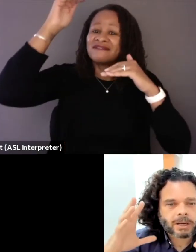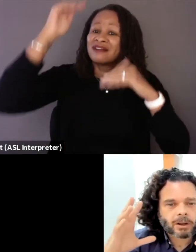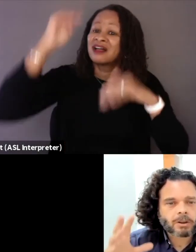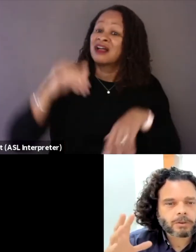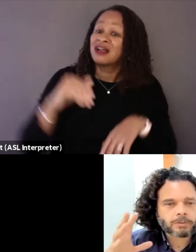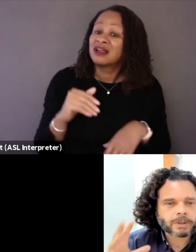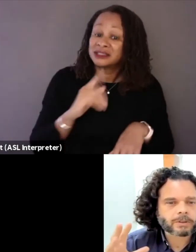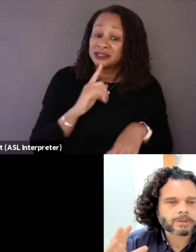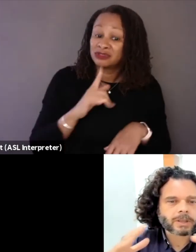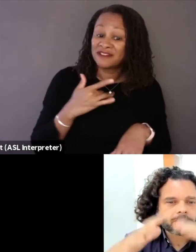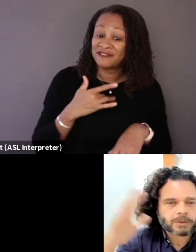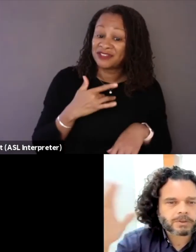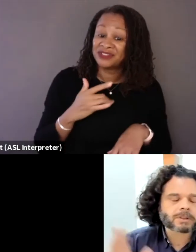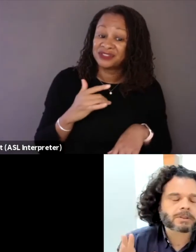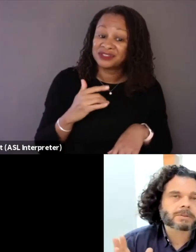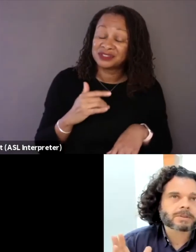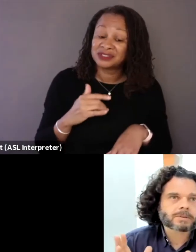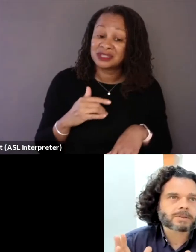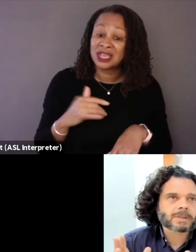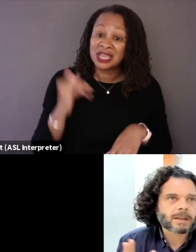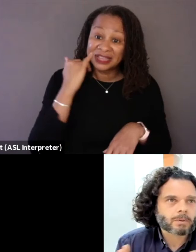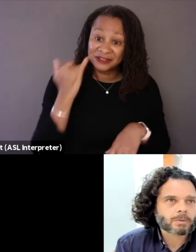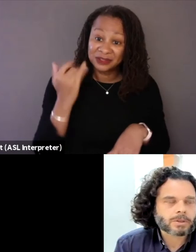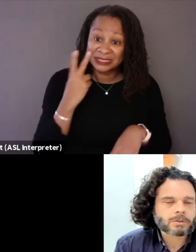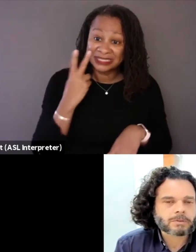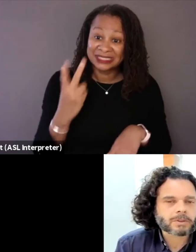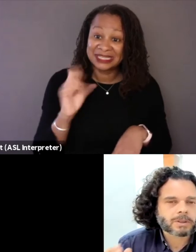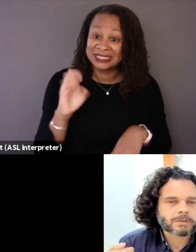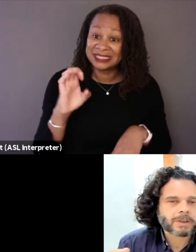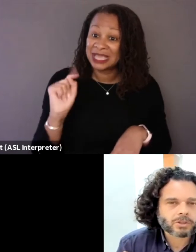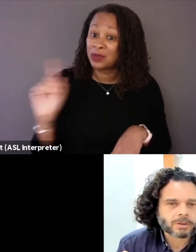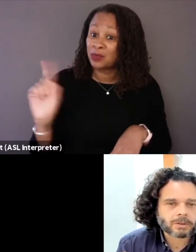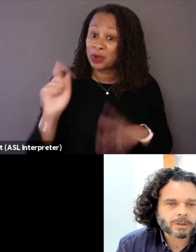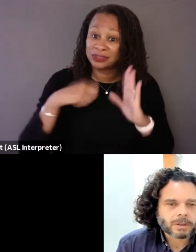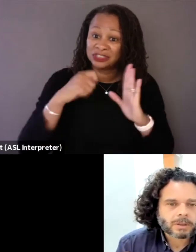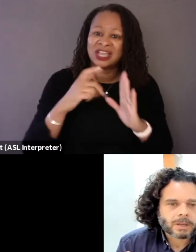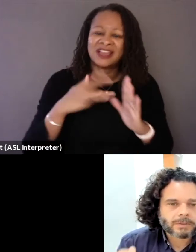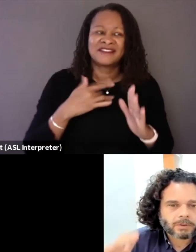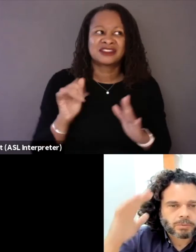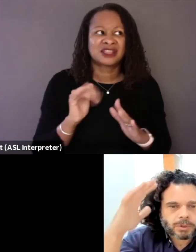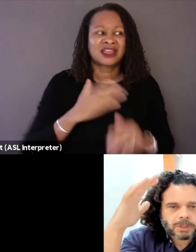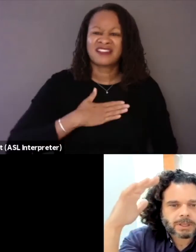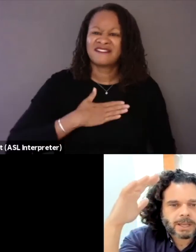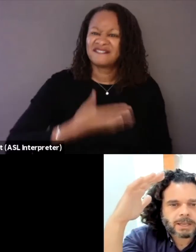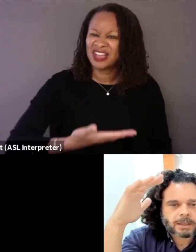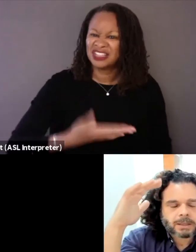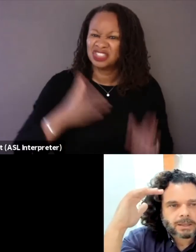it also feels like if you see the set where we shoot, it feels confessional. It feels really like,